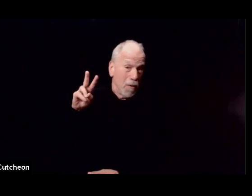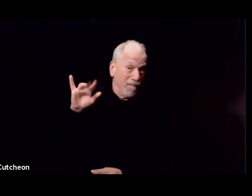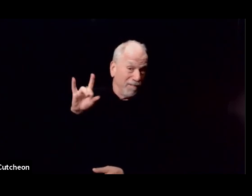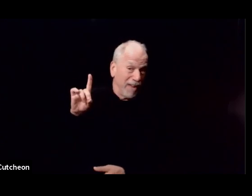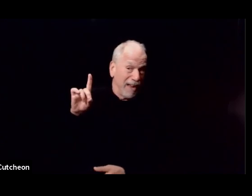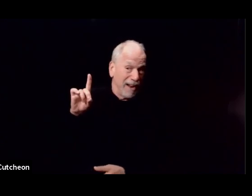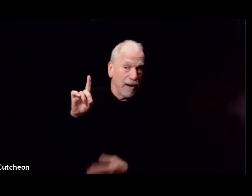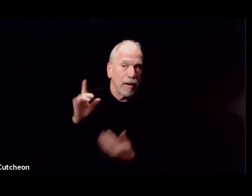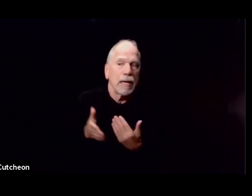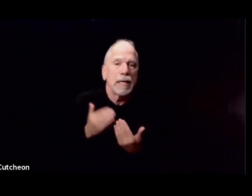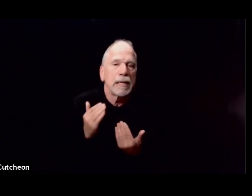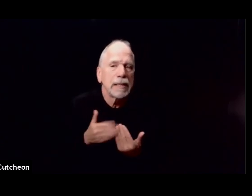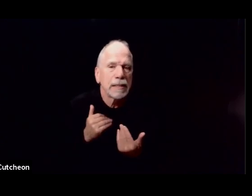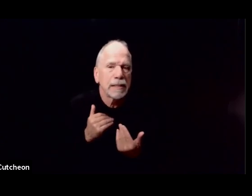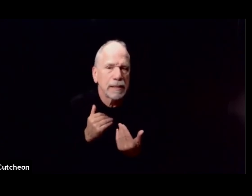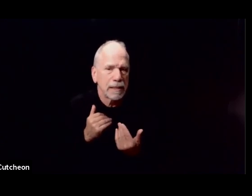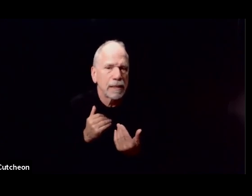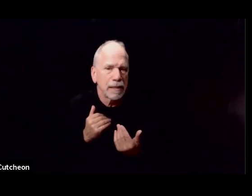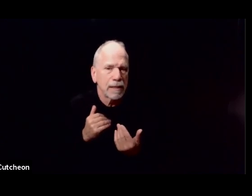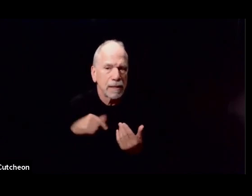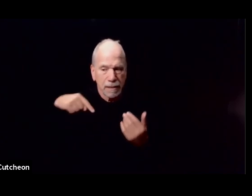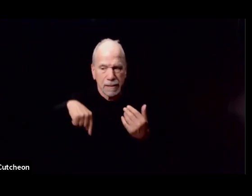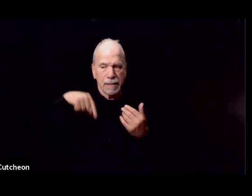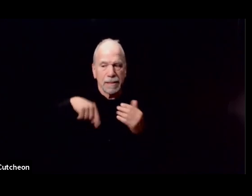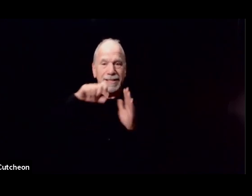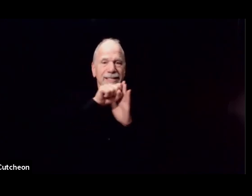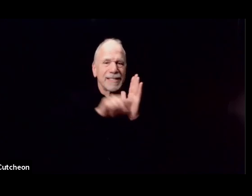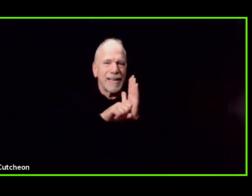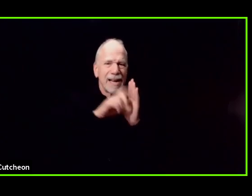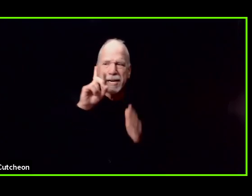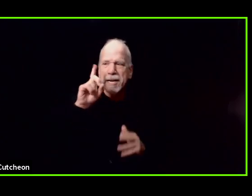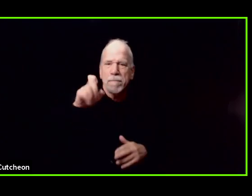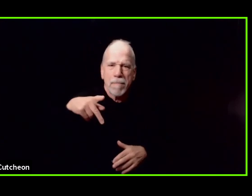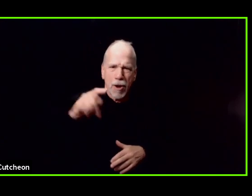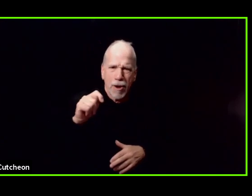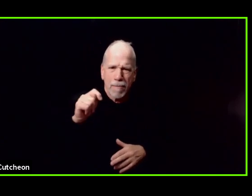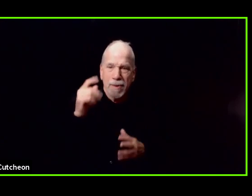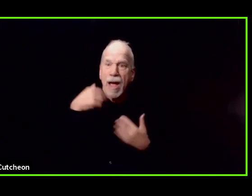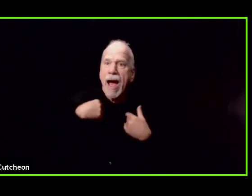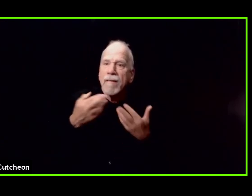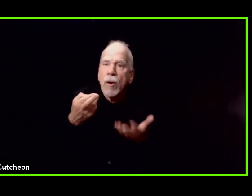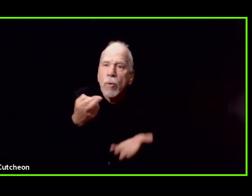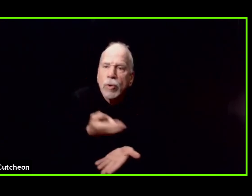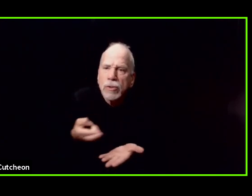to help people who want to quit smoking or vaping during the pandemic. Free help is available